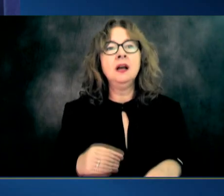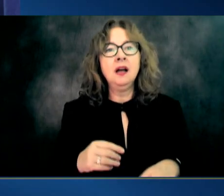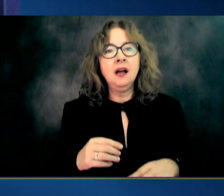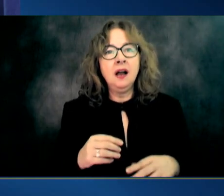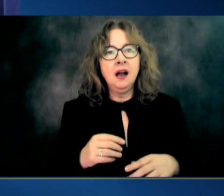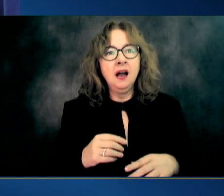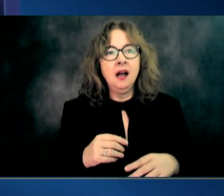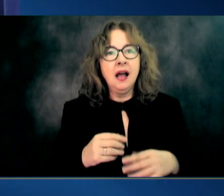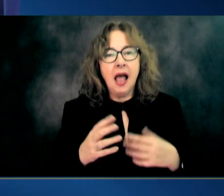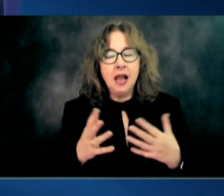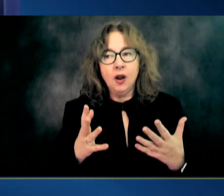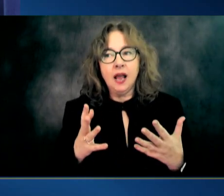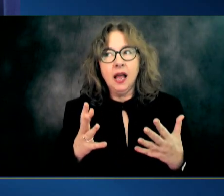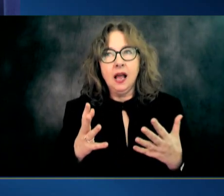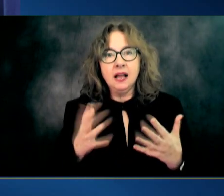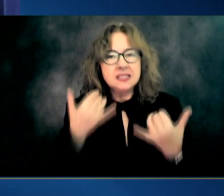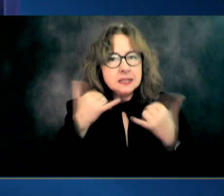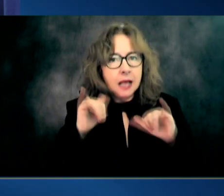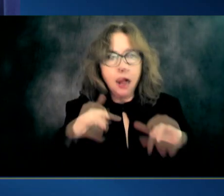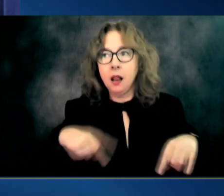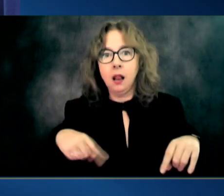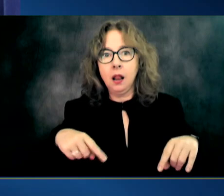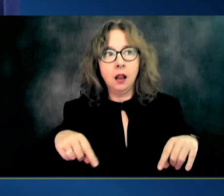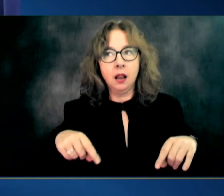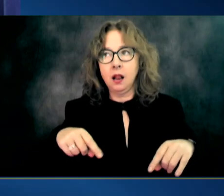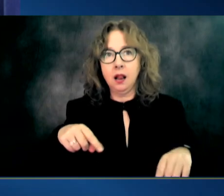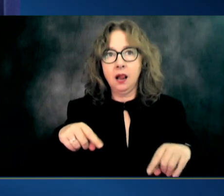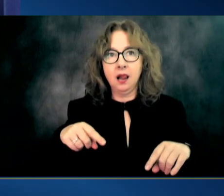and it's still nerve wracking, because you still got to get through the first trimester,